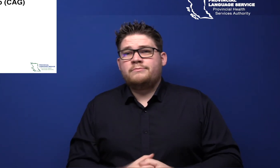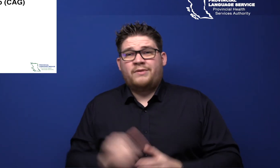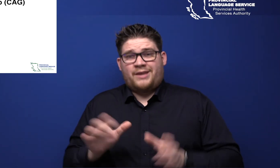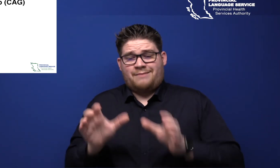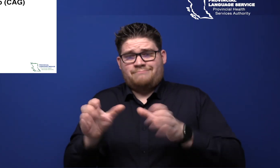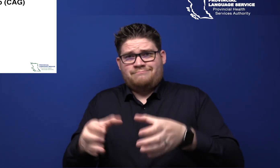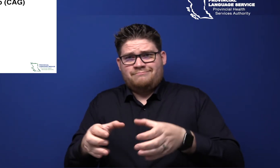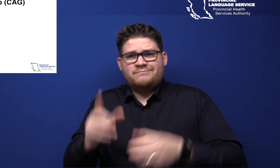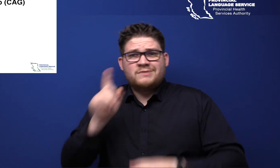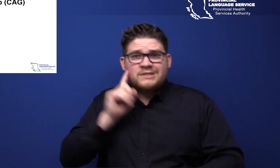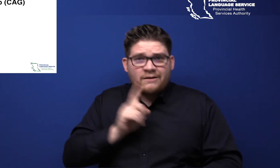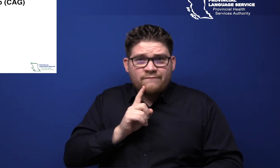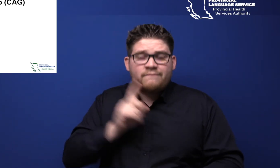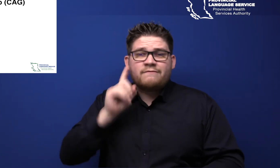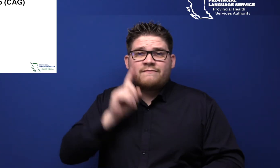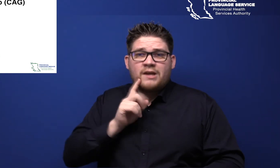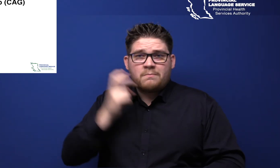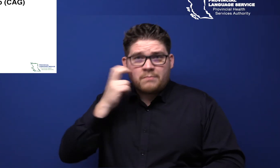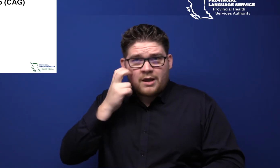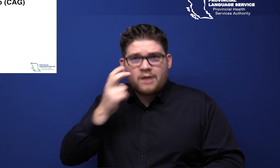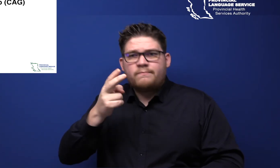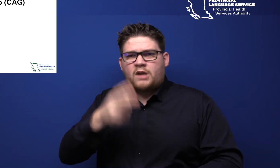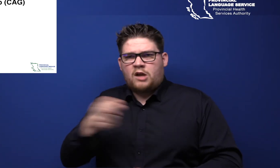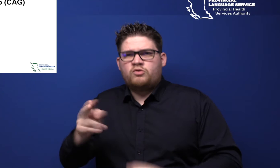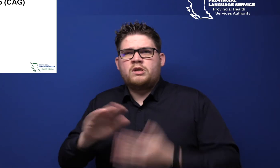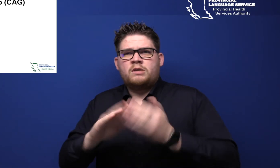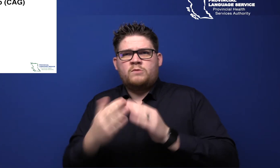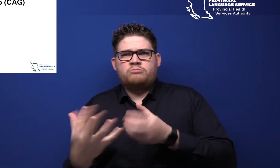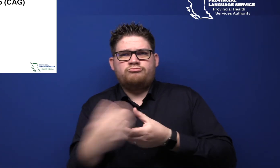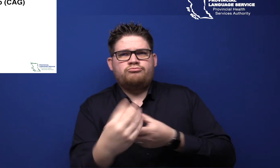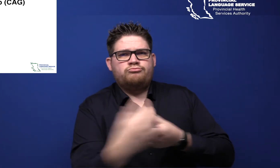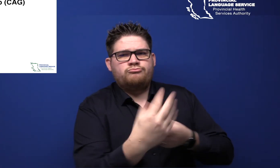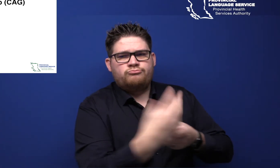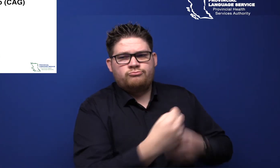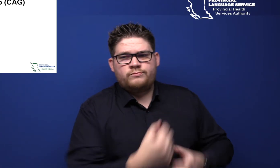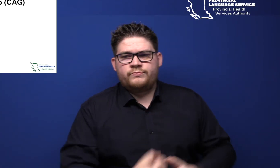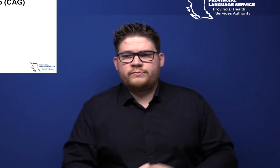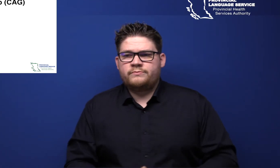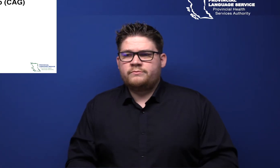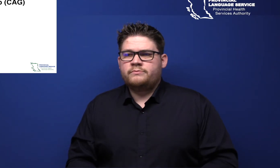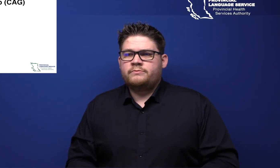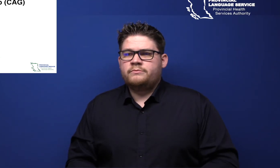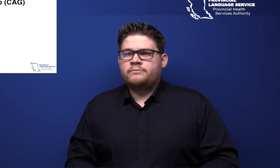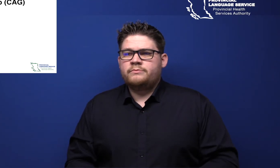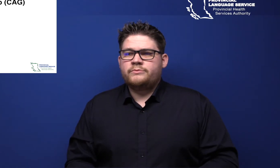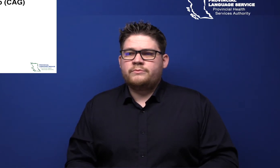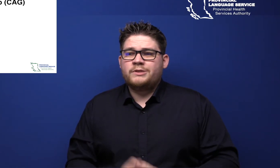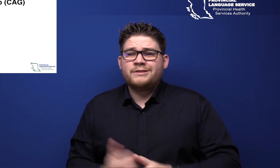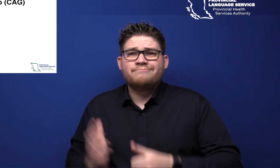AND INCLUSIVE OF THE DIVERSITY OF THE DEAF, DEAF-BLIND AND HARD OF HEARING COMMUNITY.